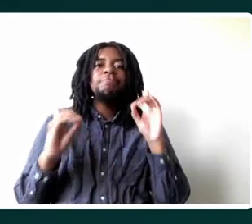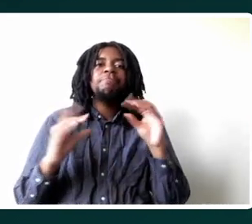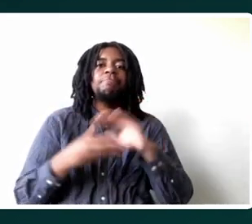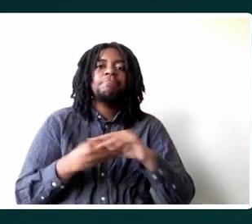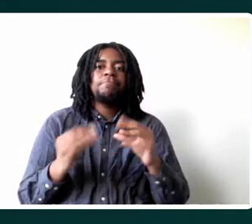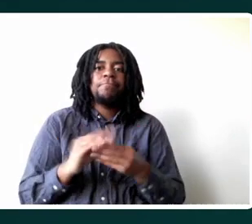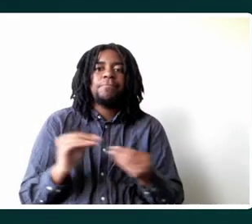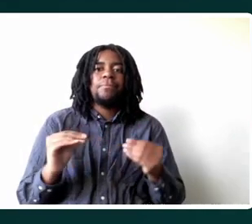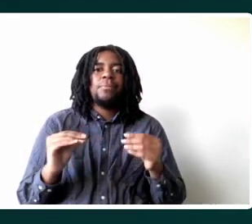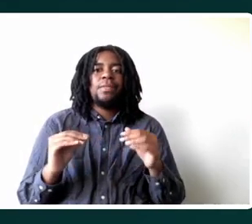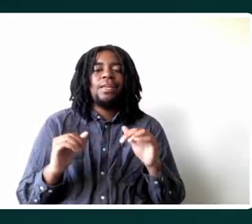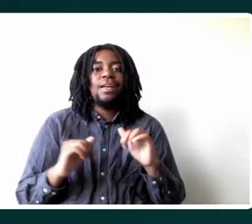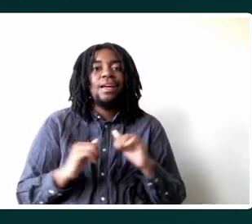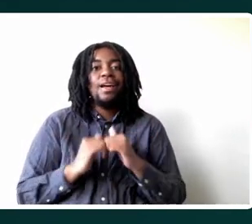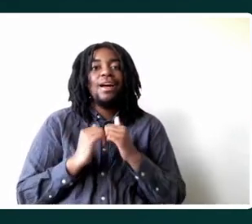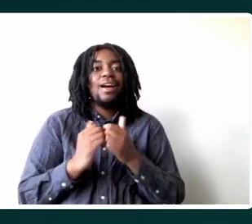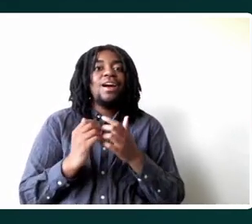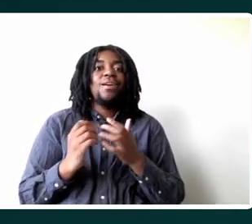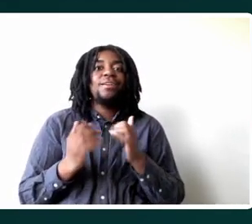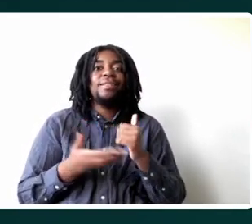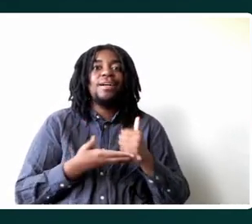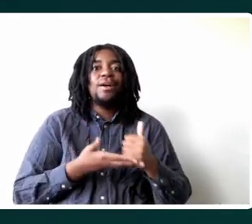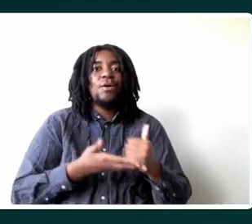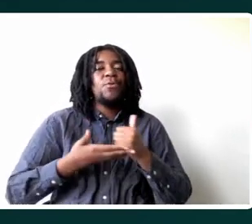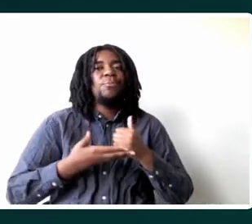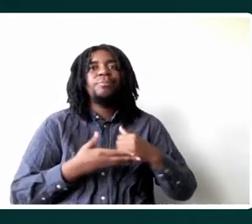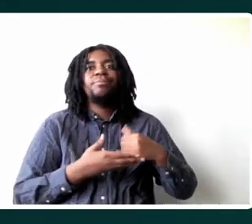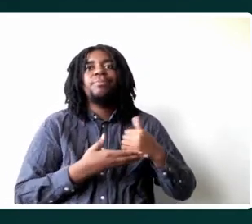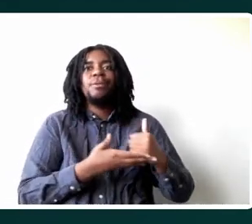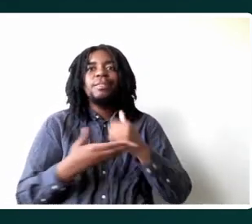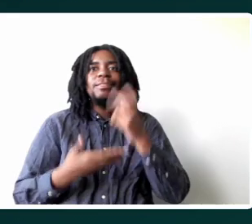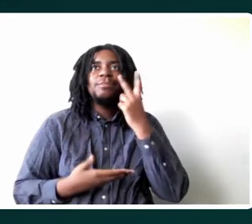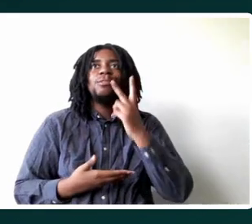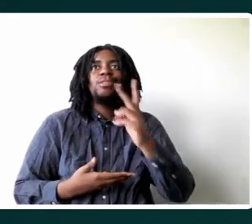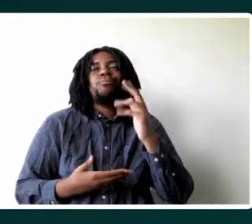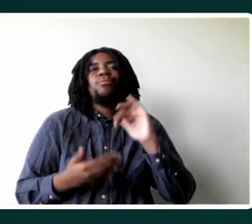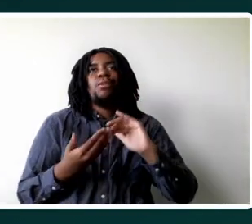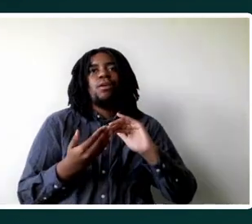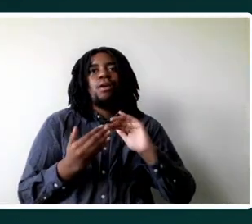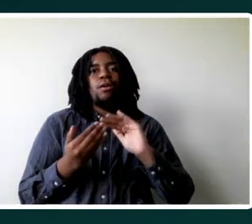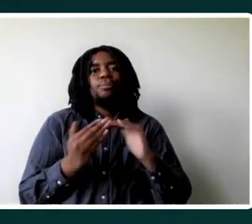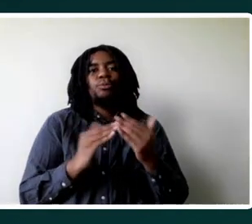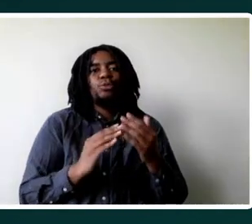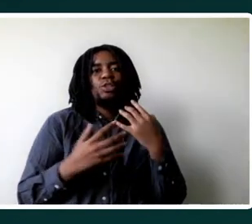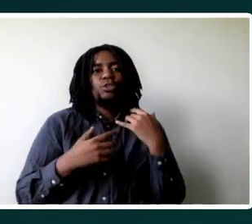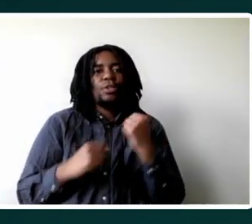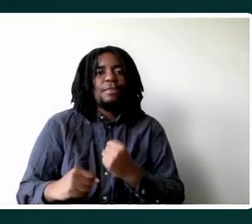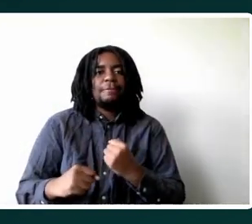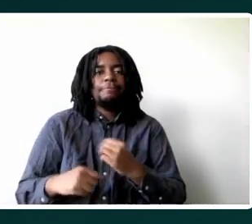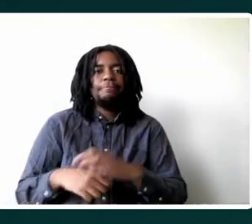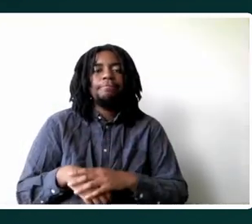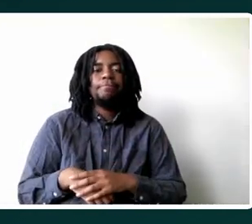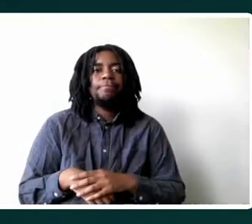see our community strengths today. And like I mentioned, I'm Elizabeth Dale-Deines. I'm the